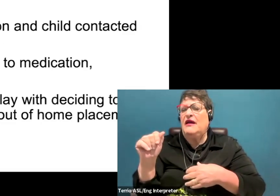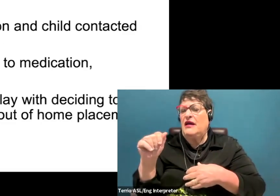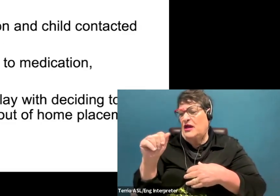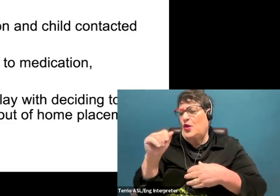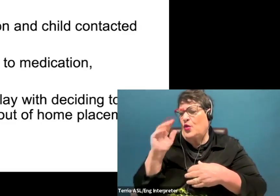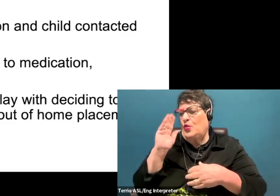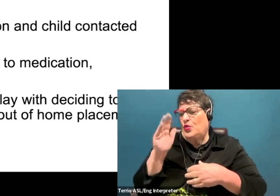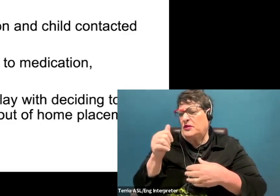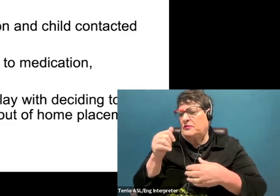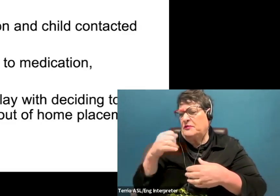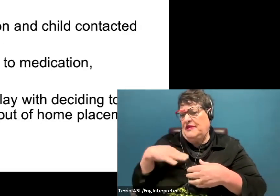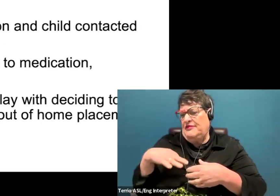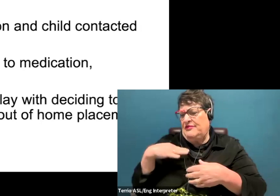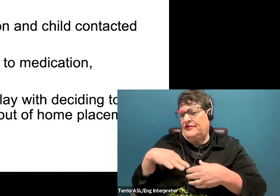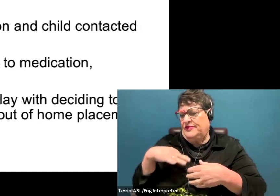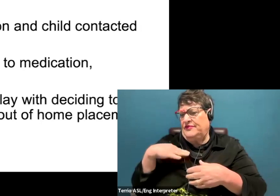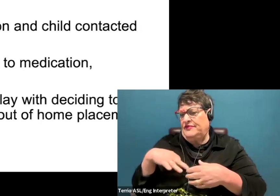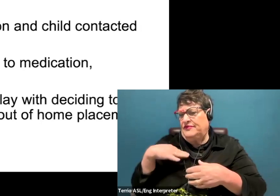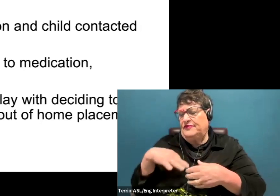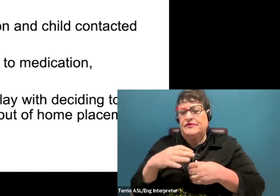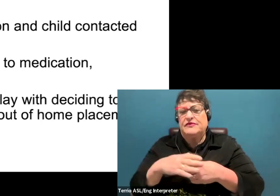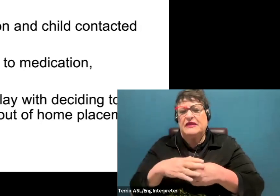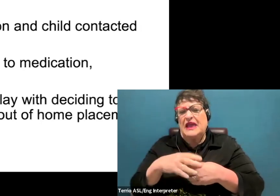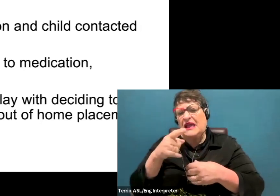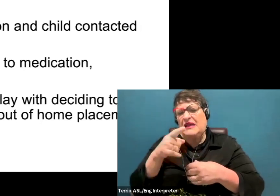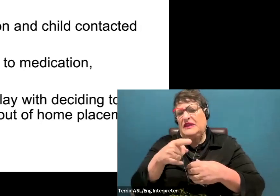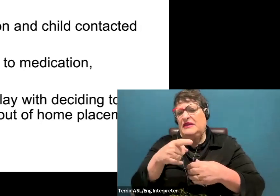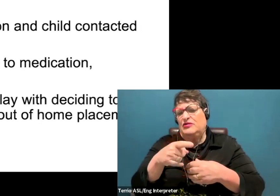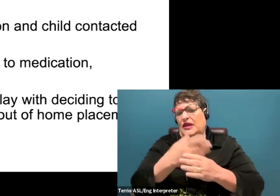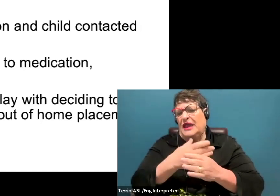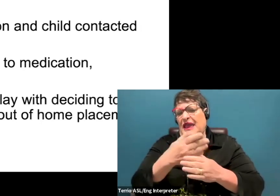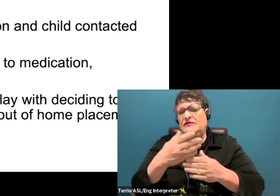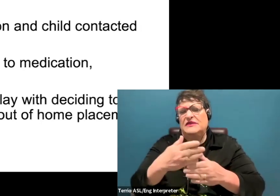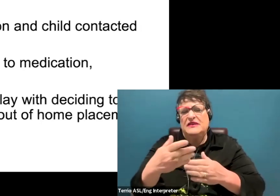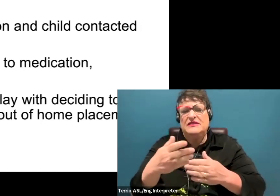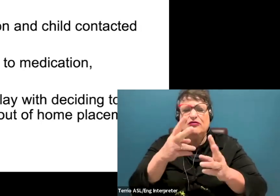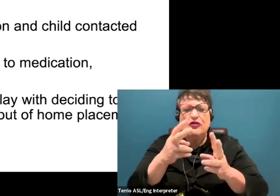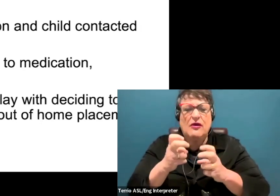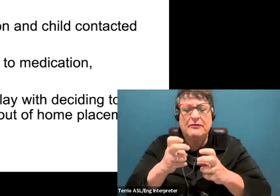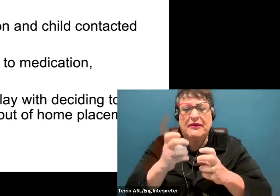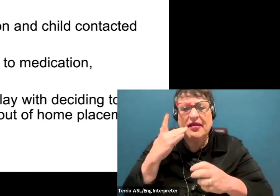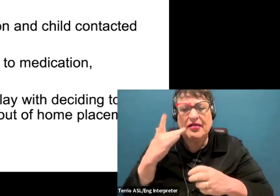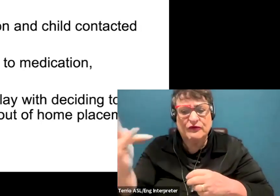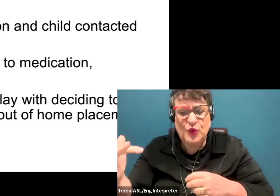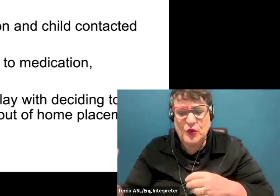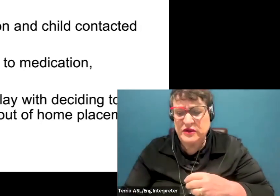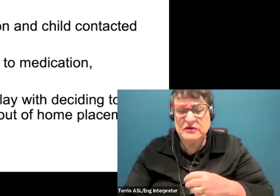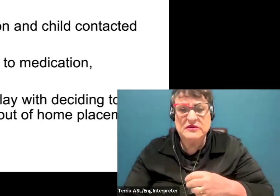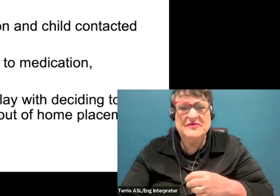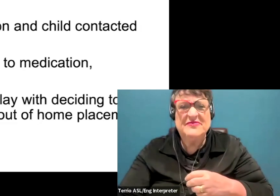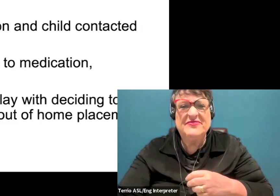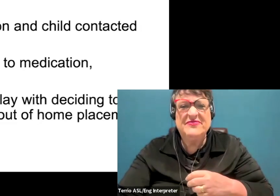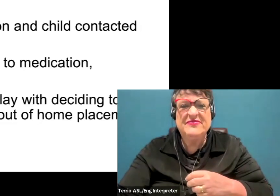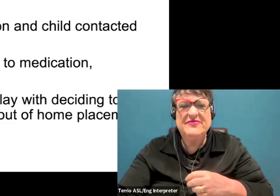And these are based on some case examples in California. So the first one is a mother who she has